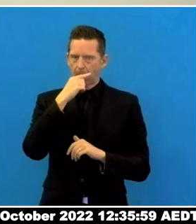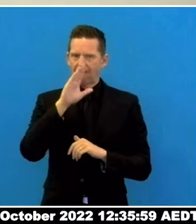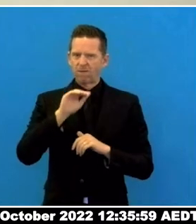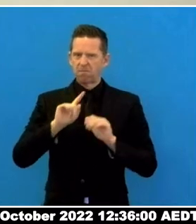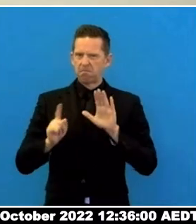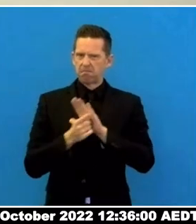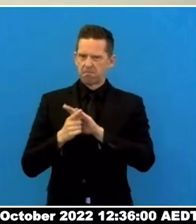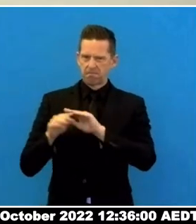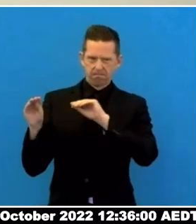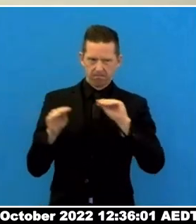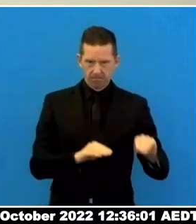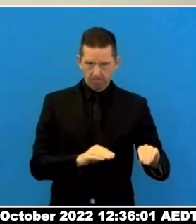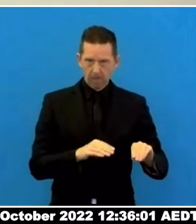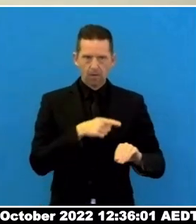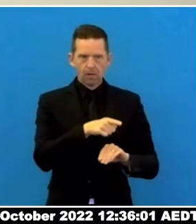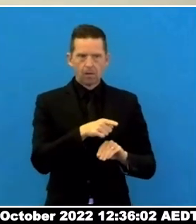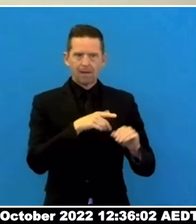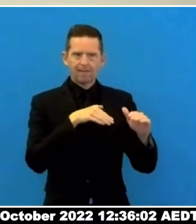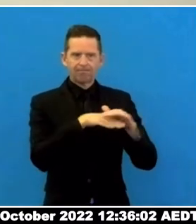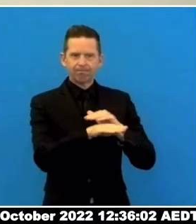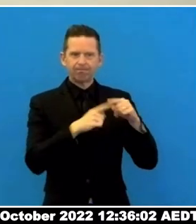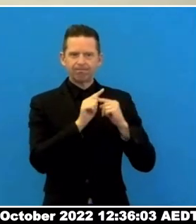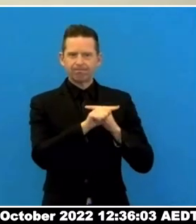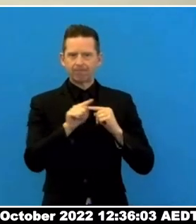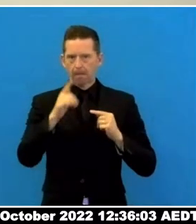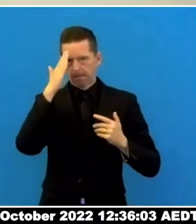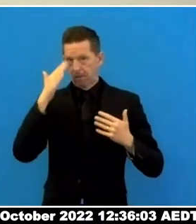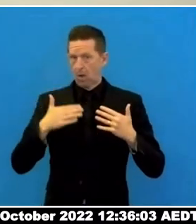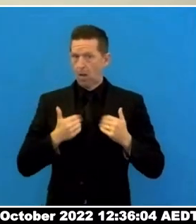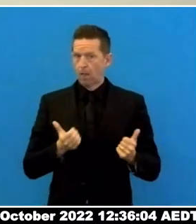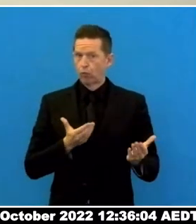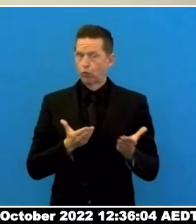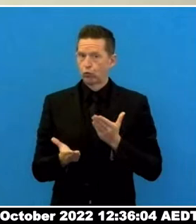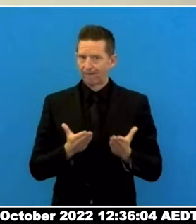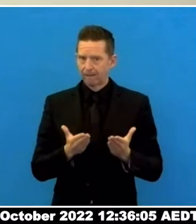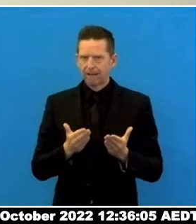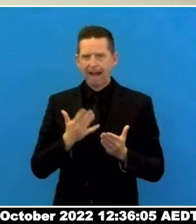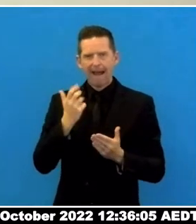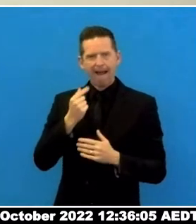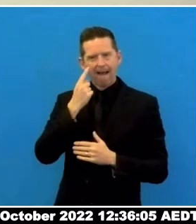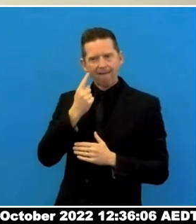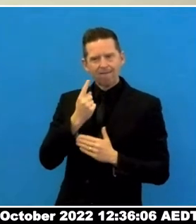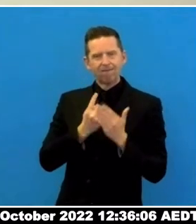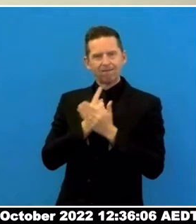using mental health services. And a number of issues, I think, have arisen in the course of that study